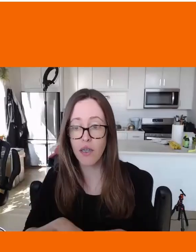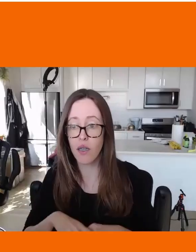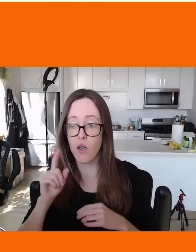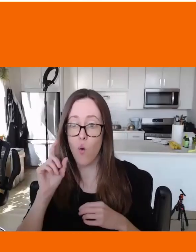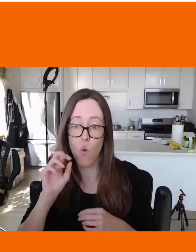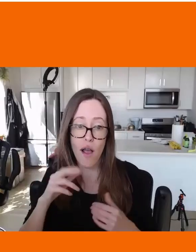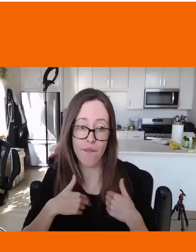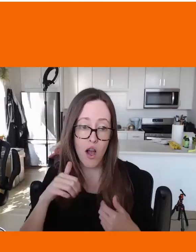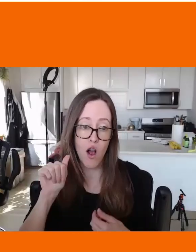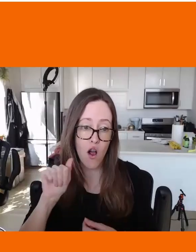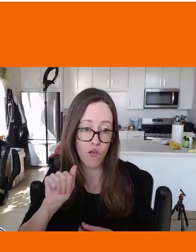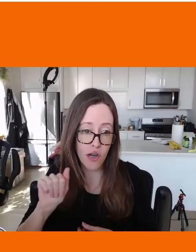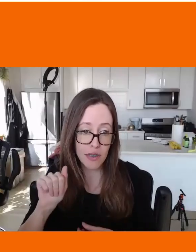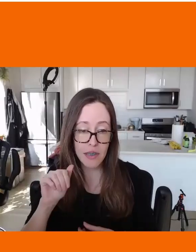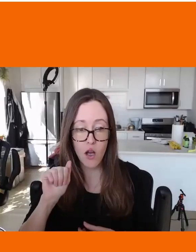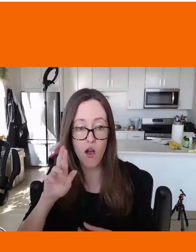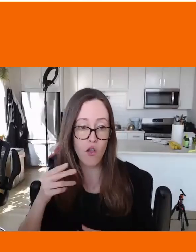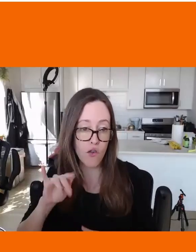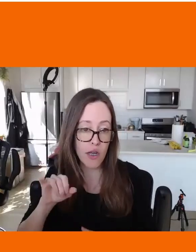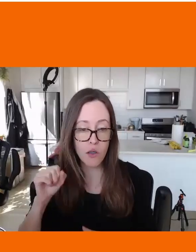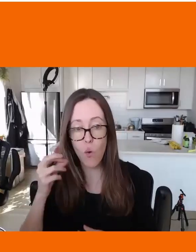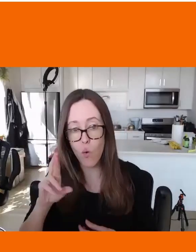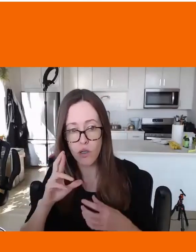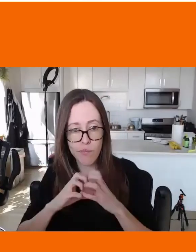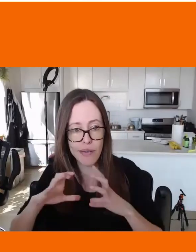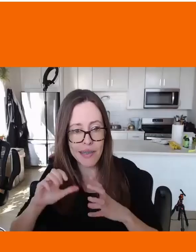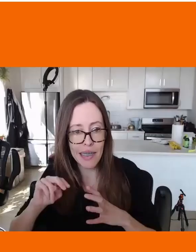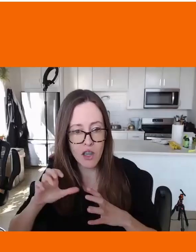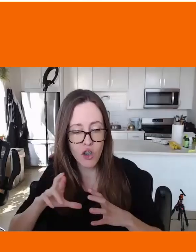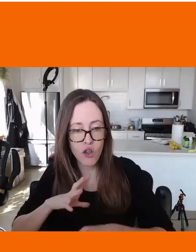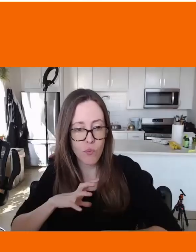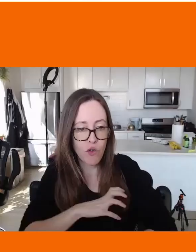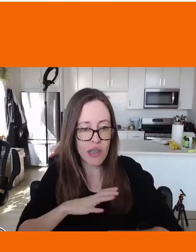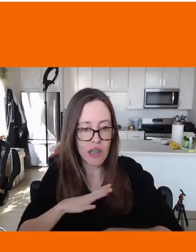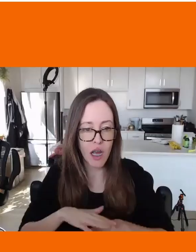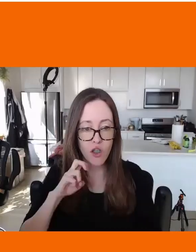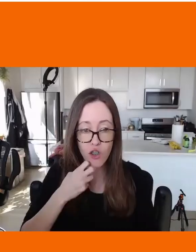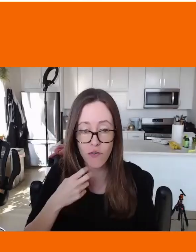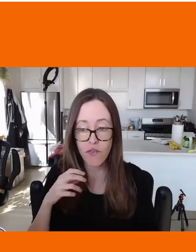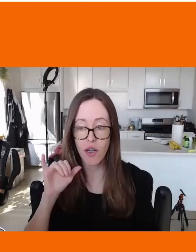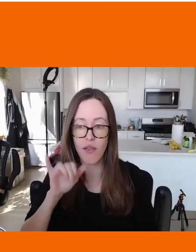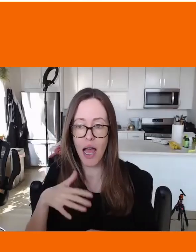know if you've twisted your ankle, or if you have arthritis, or if there's a cancer tumor pressing